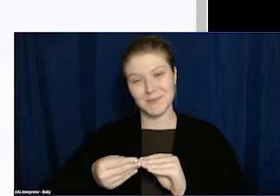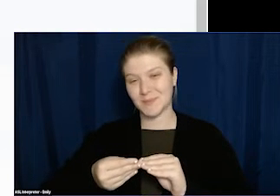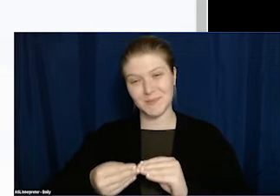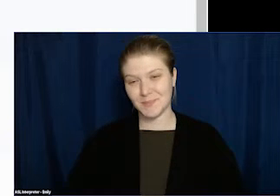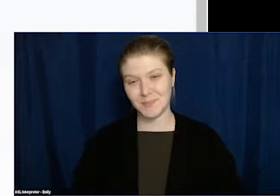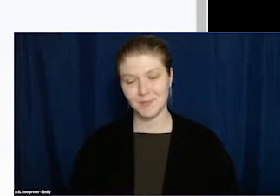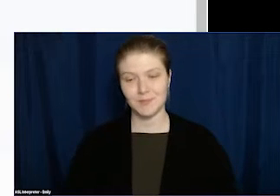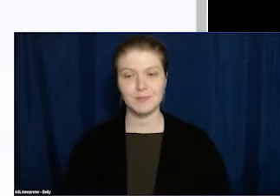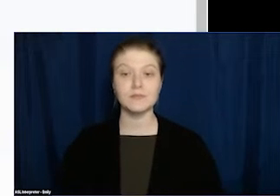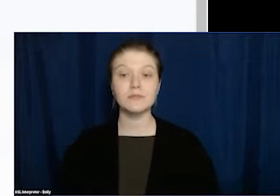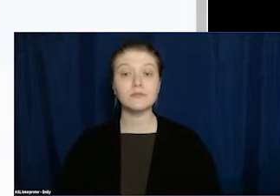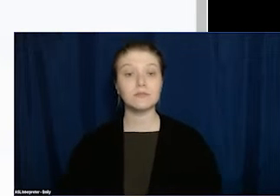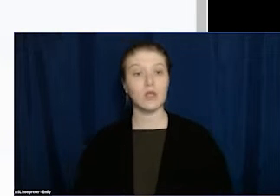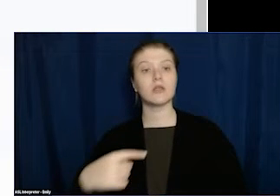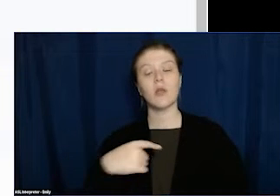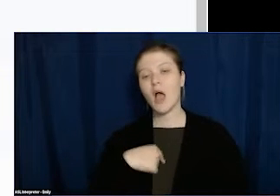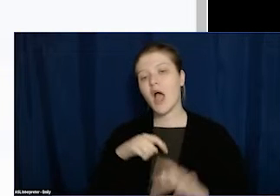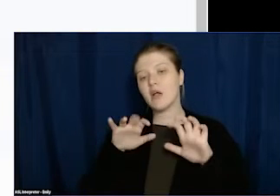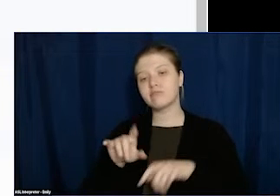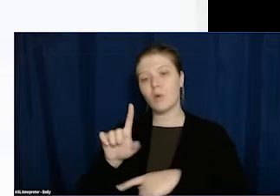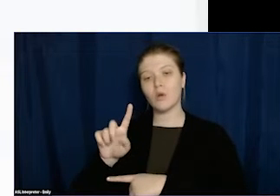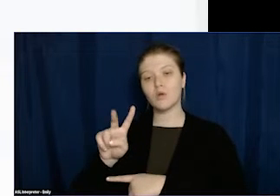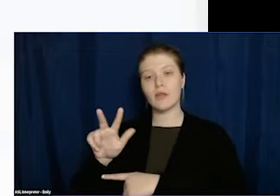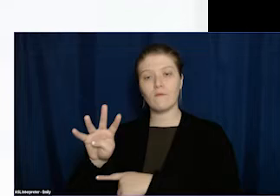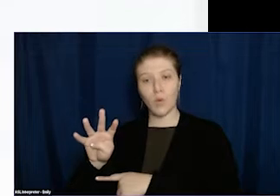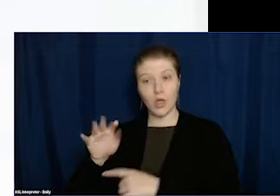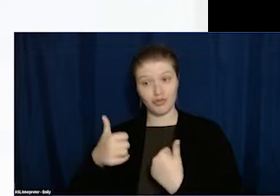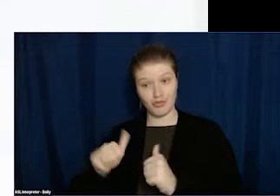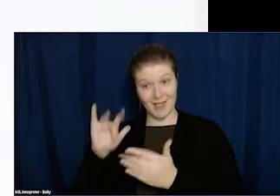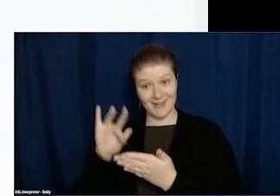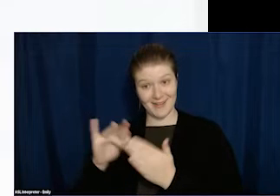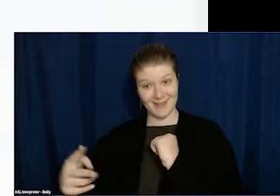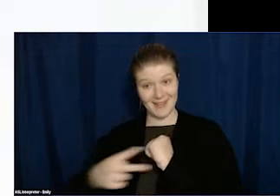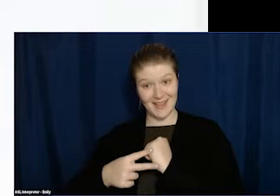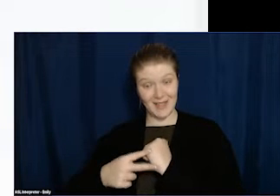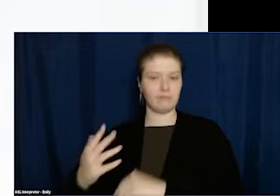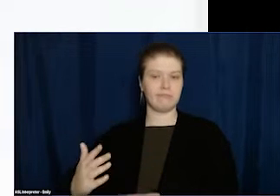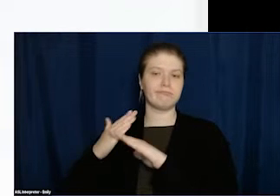So I entered 1234, tried to click Save. The system will let me know that that's not right.